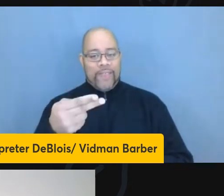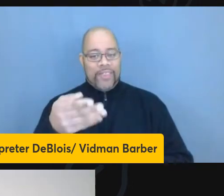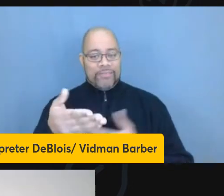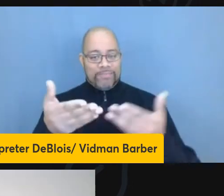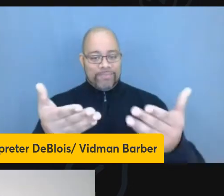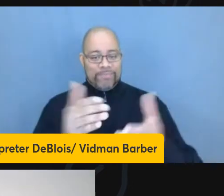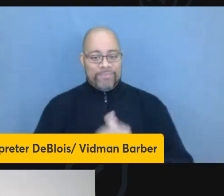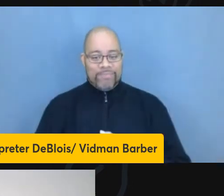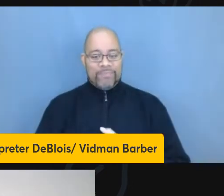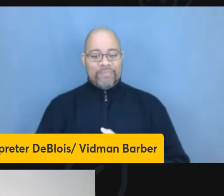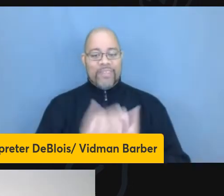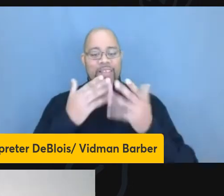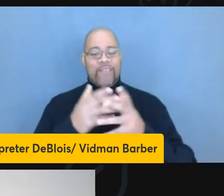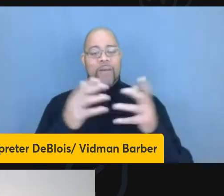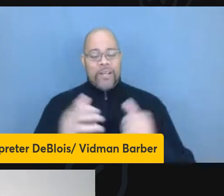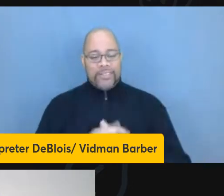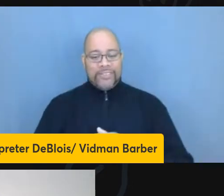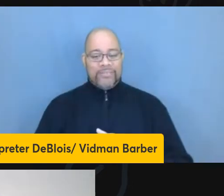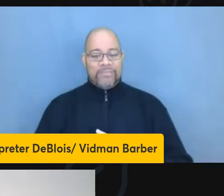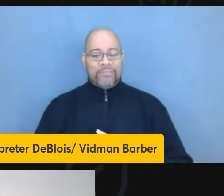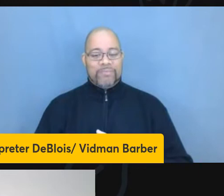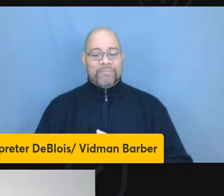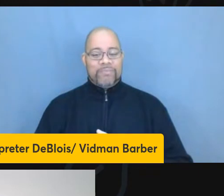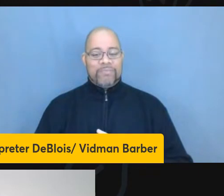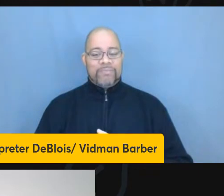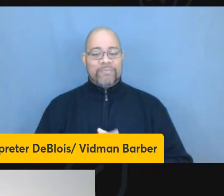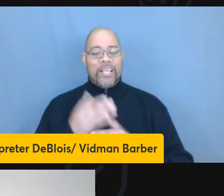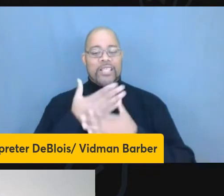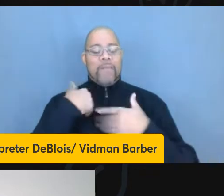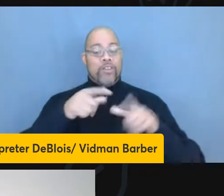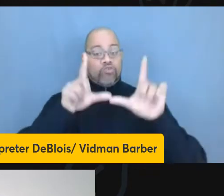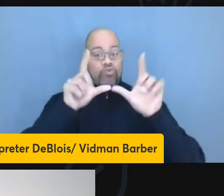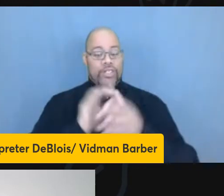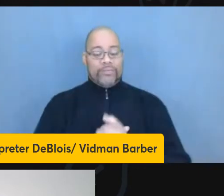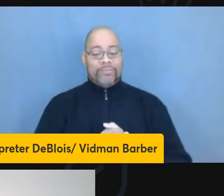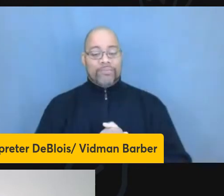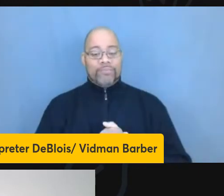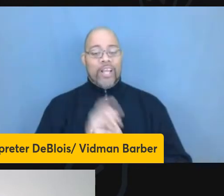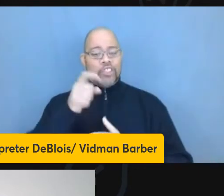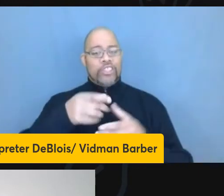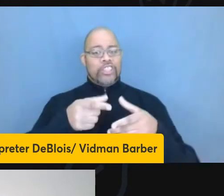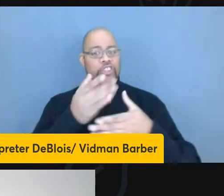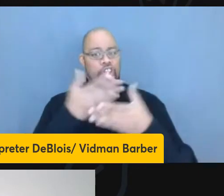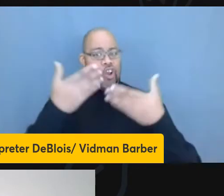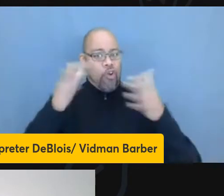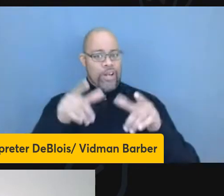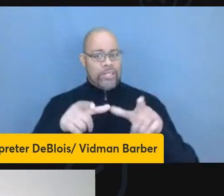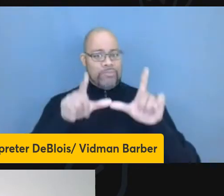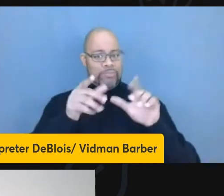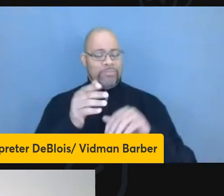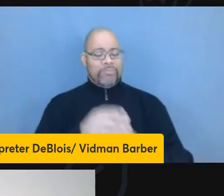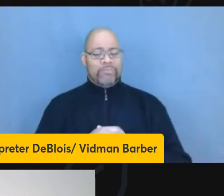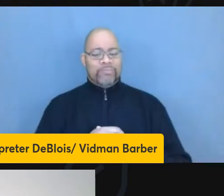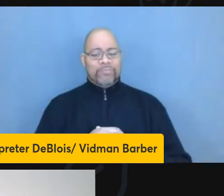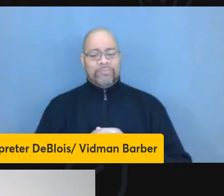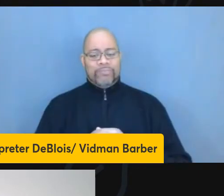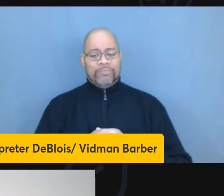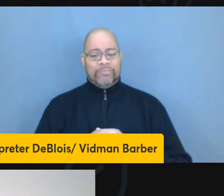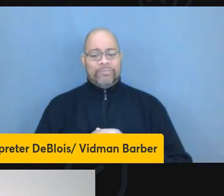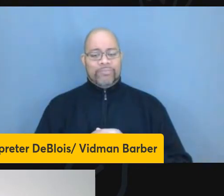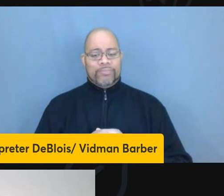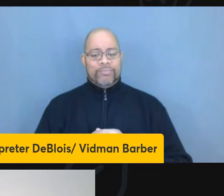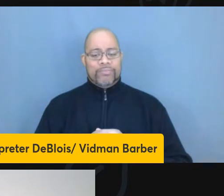Dr. Faith Osier: Thank you very much. I'll share my screen. I should have shared it already. But let's share my screen